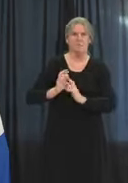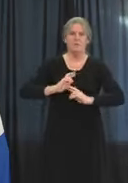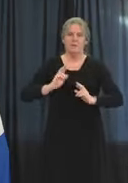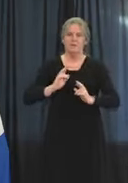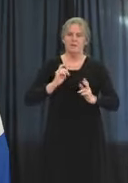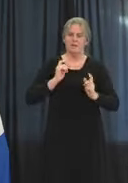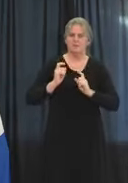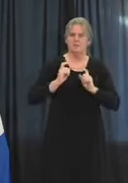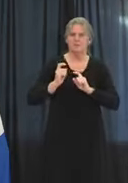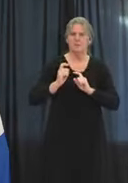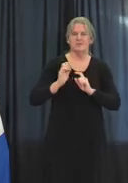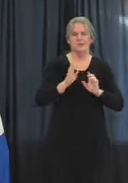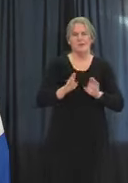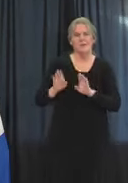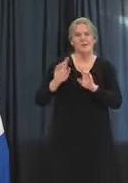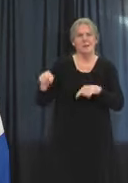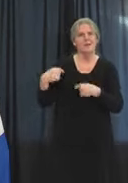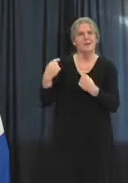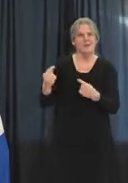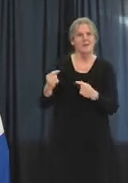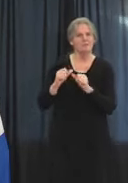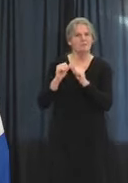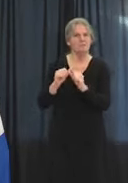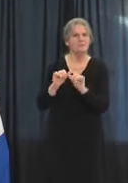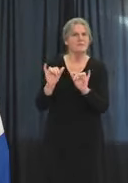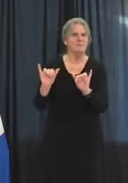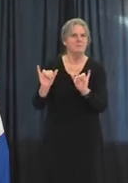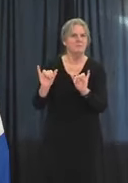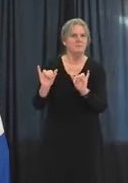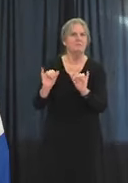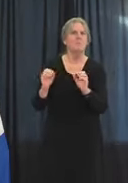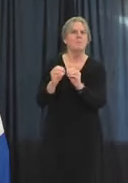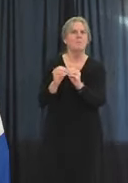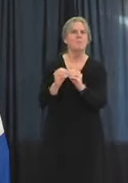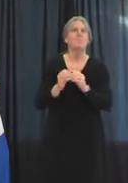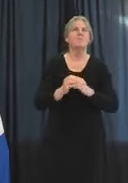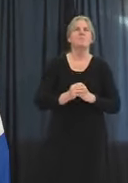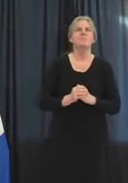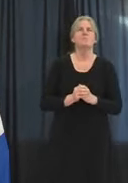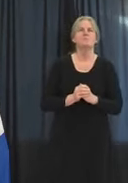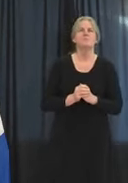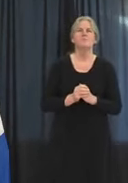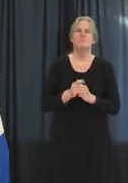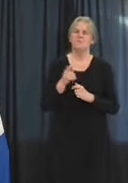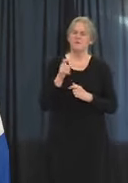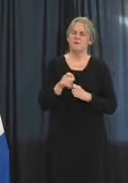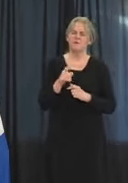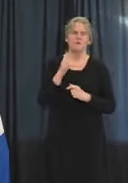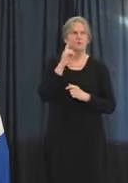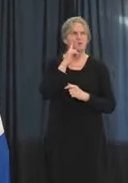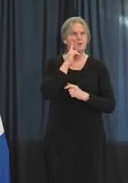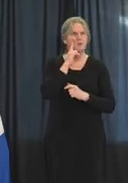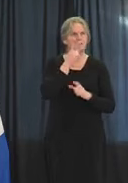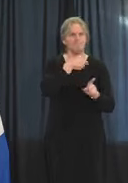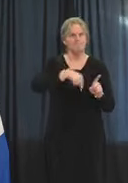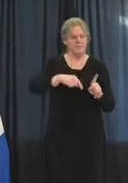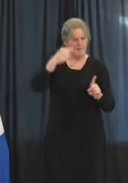and changes of behaviour that we have made so far. We should behave as if COVID-19